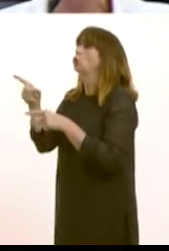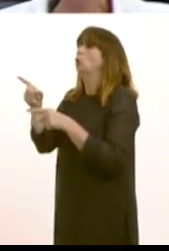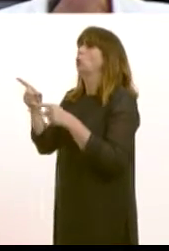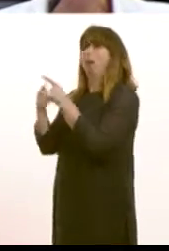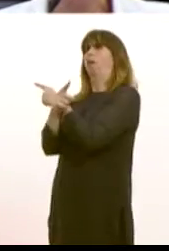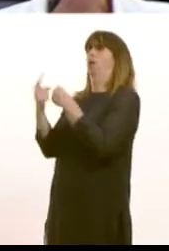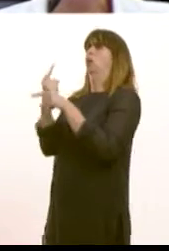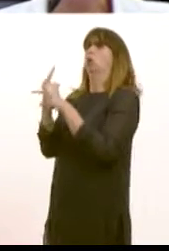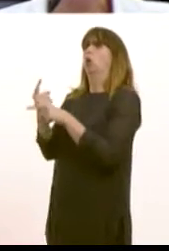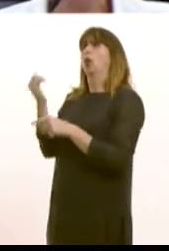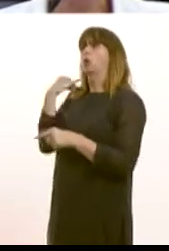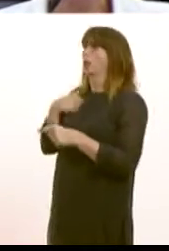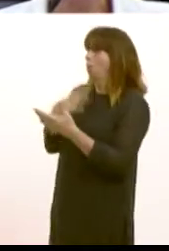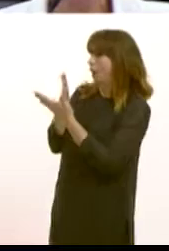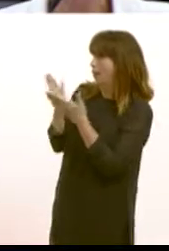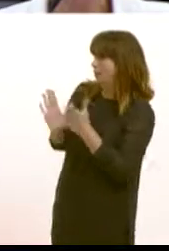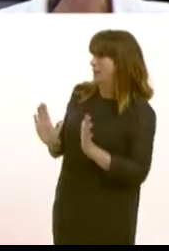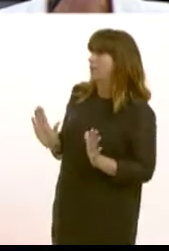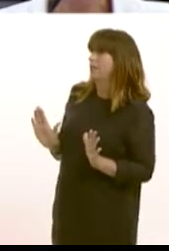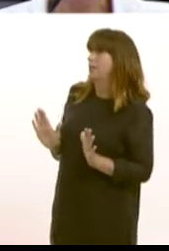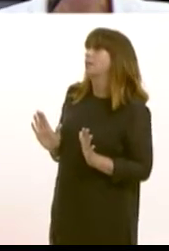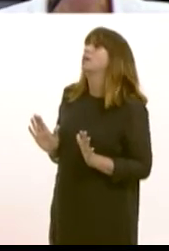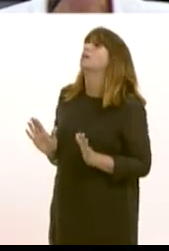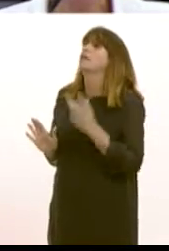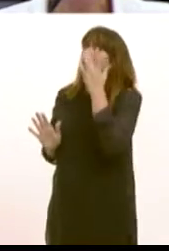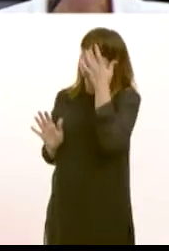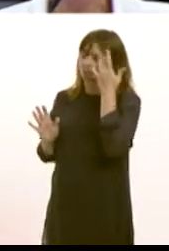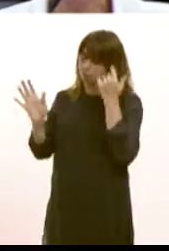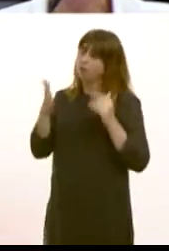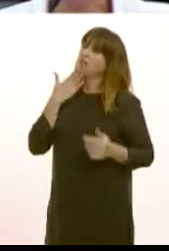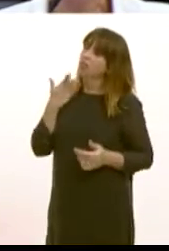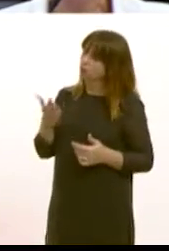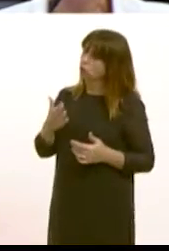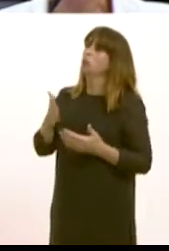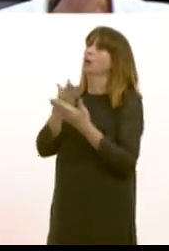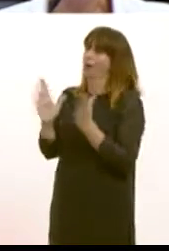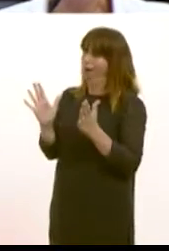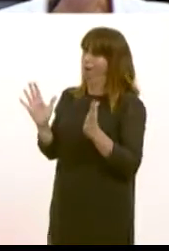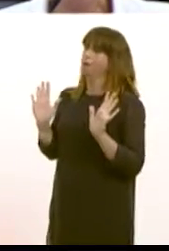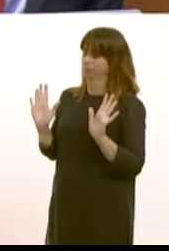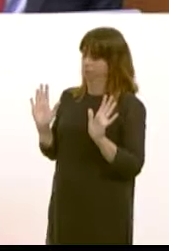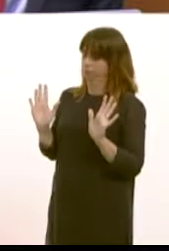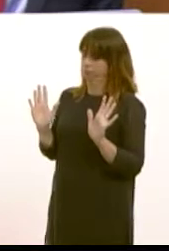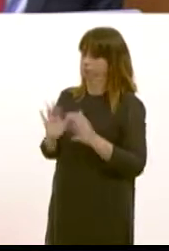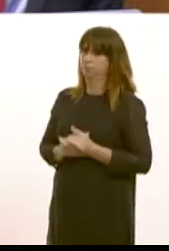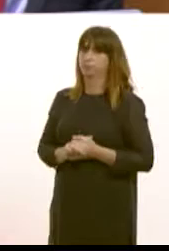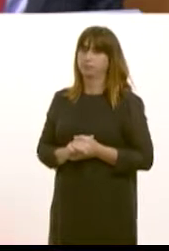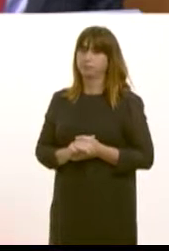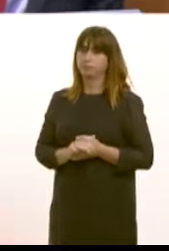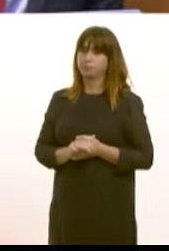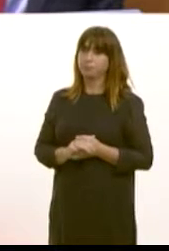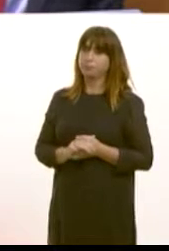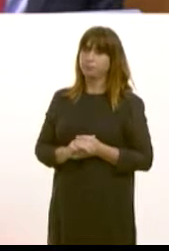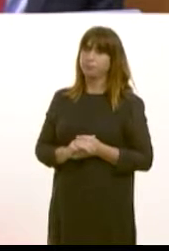So, finally, we have clarity and Iím grateful to you for that.